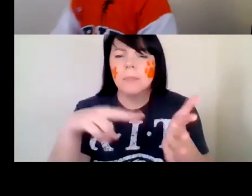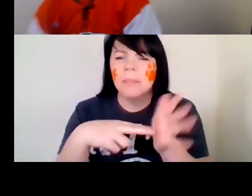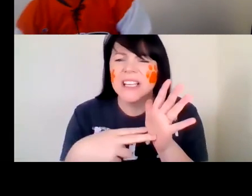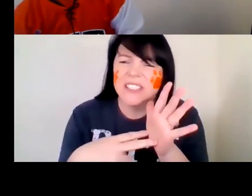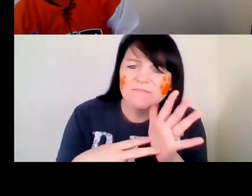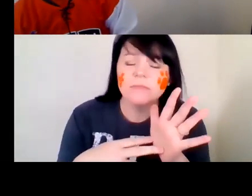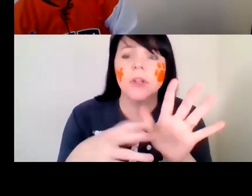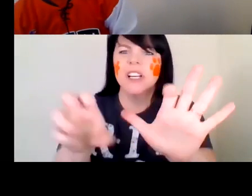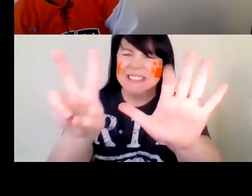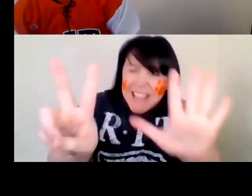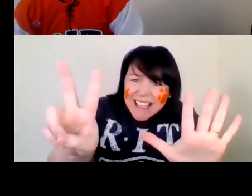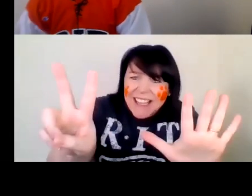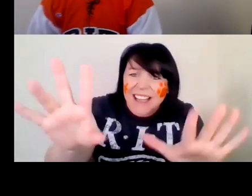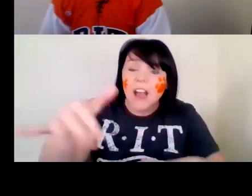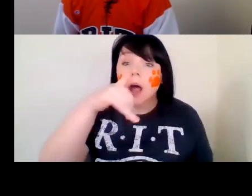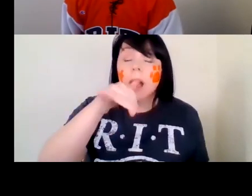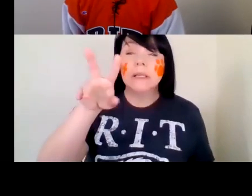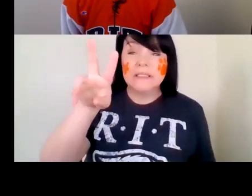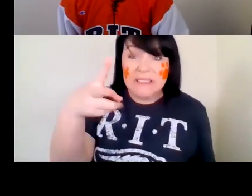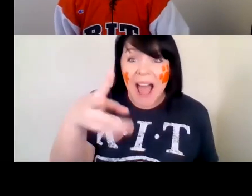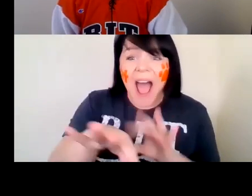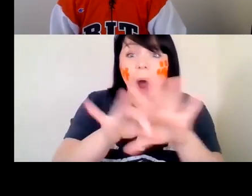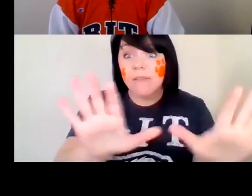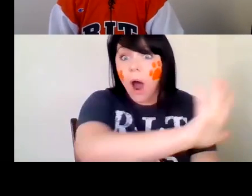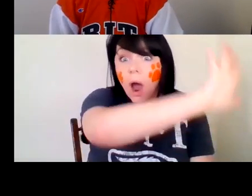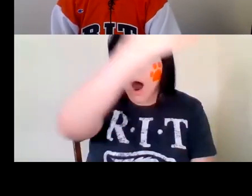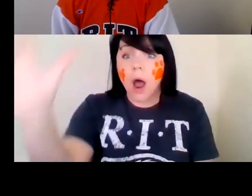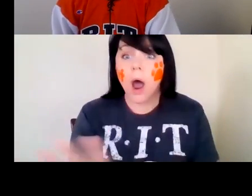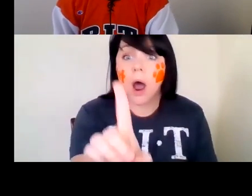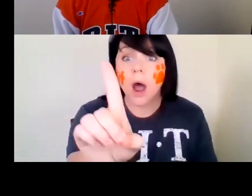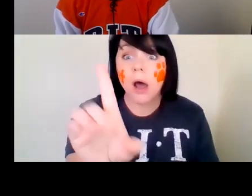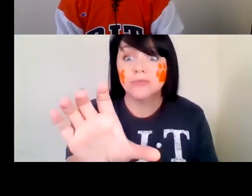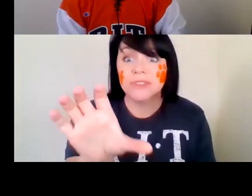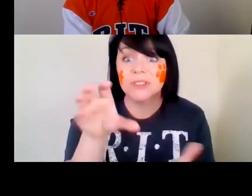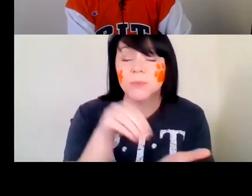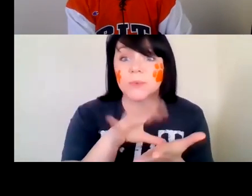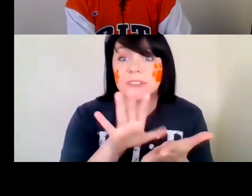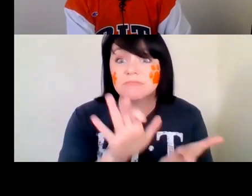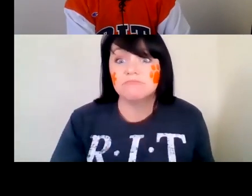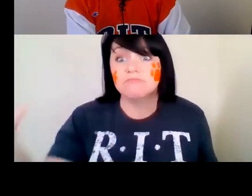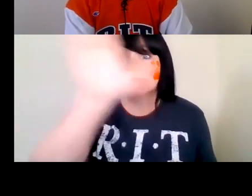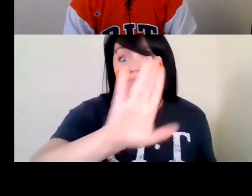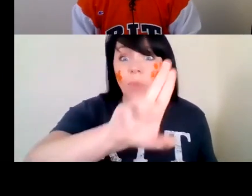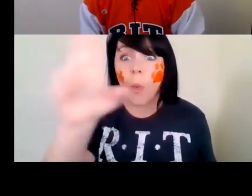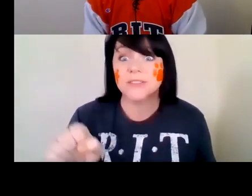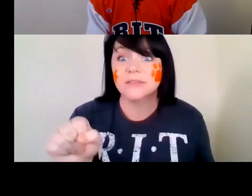Michelle: That means second-place of all 100 students from across about U.S.